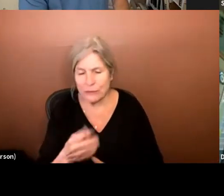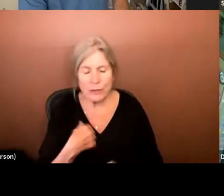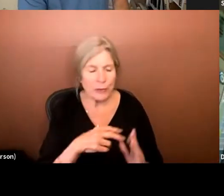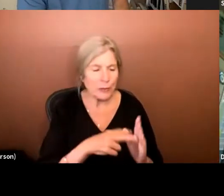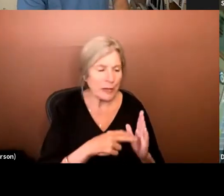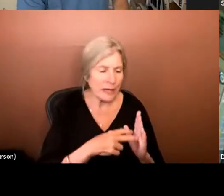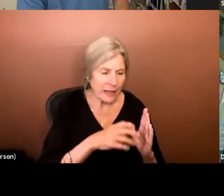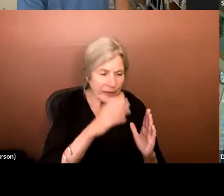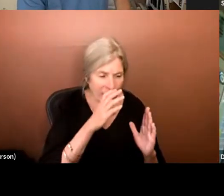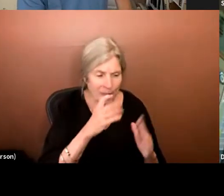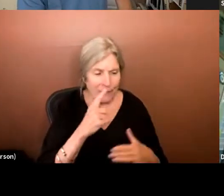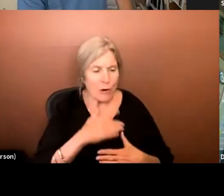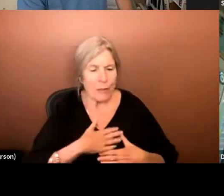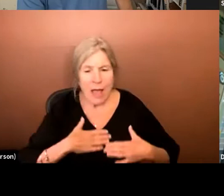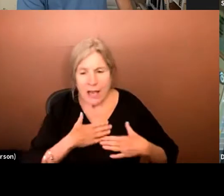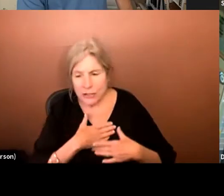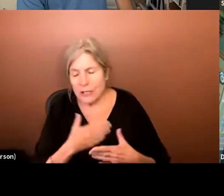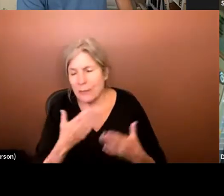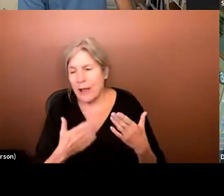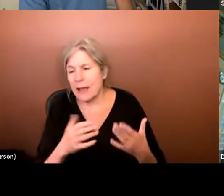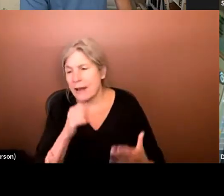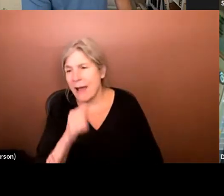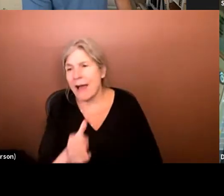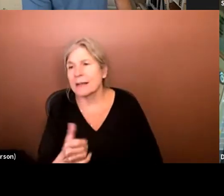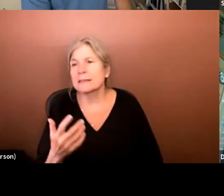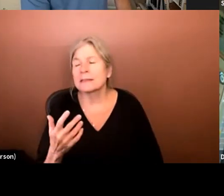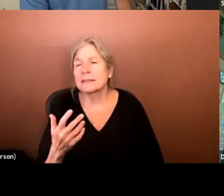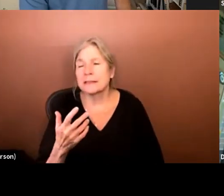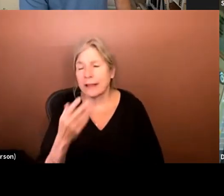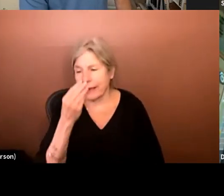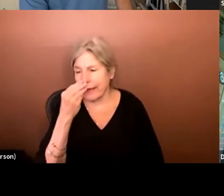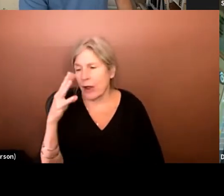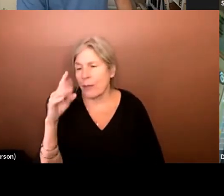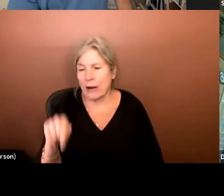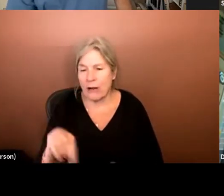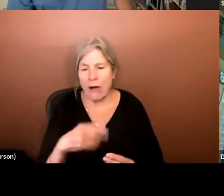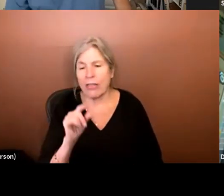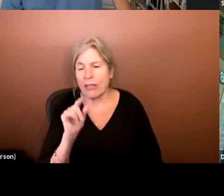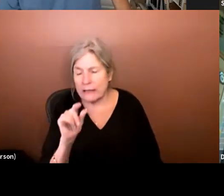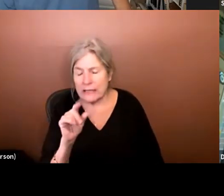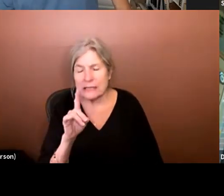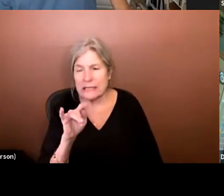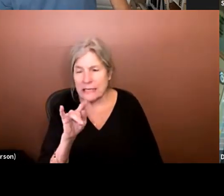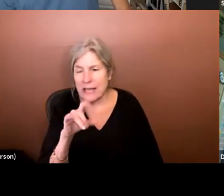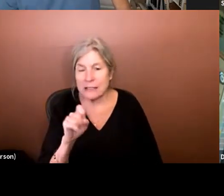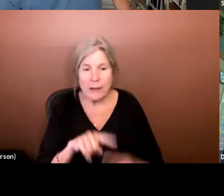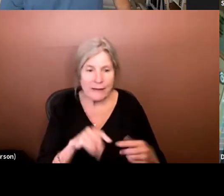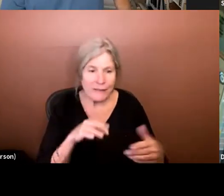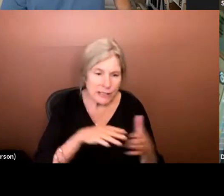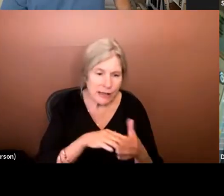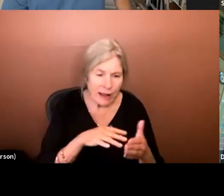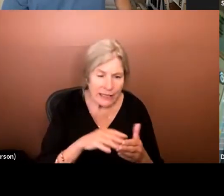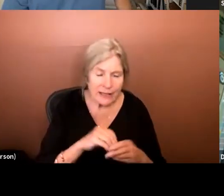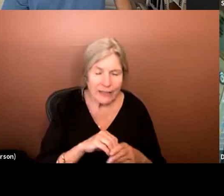pleasure you might not care about all the small details. However, if you are studying in the classroom and you have